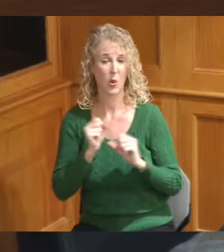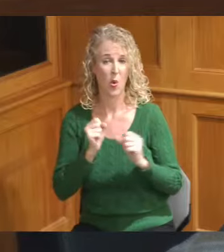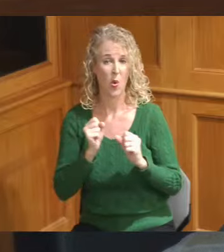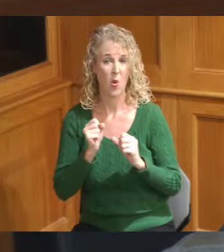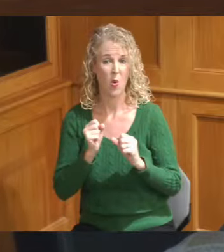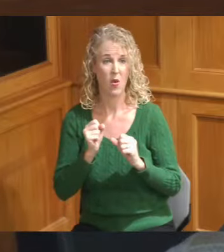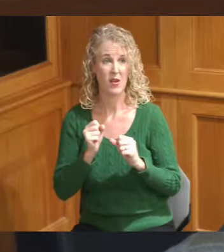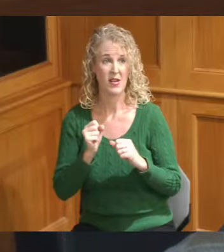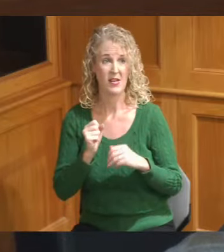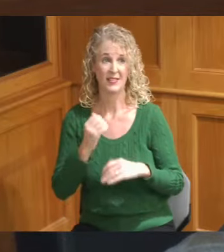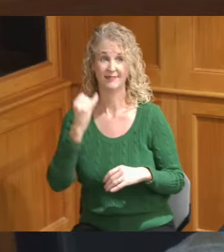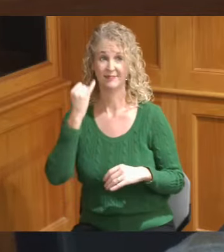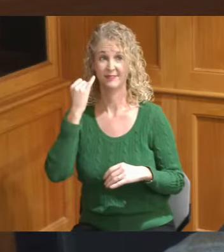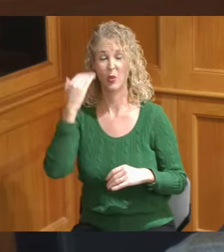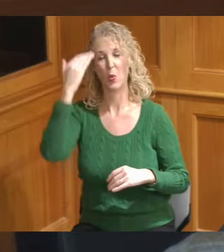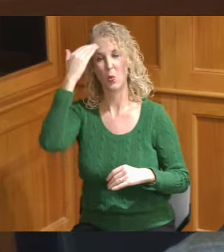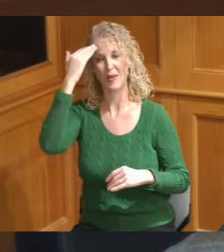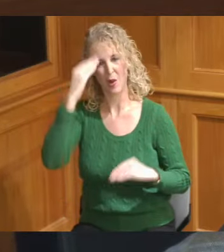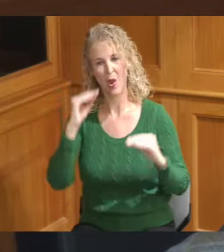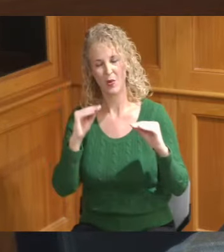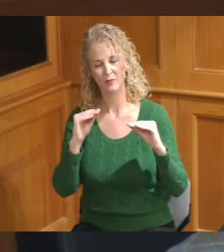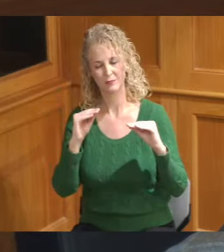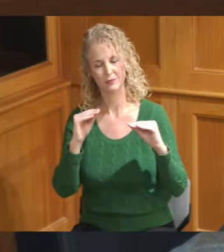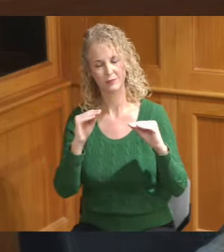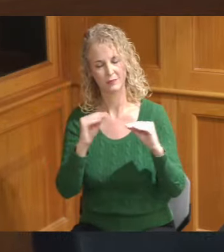now we're going to we're going to have some more cold, you know, coming up. We're just getting into